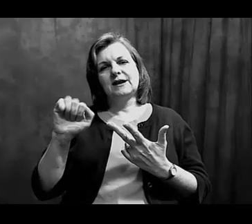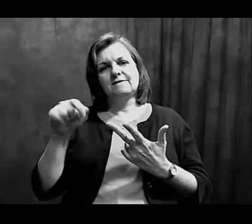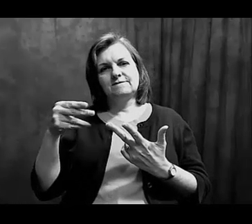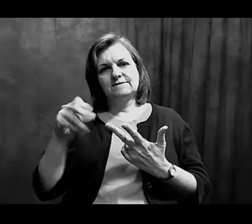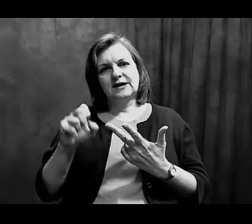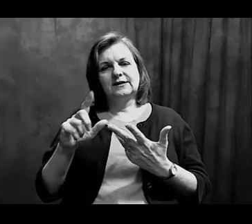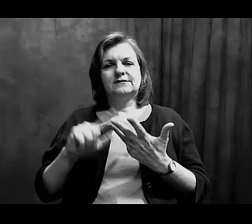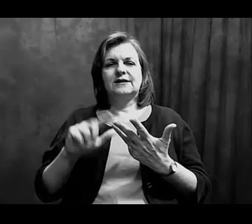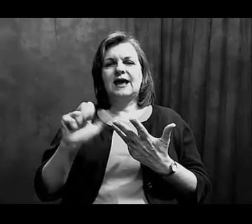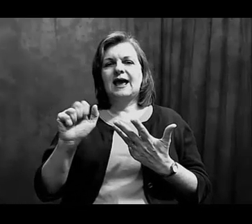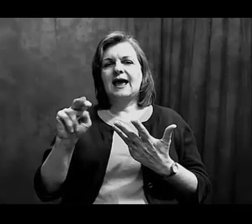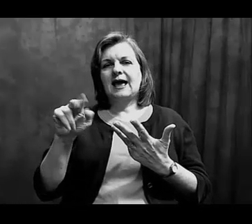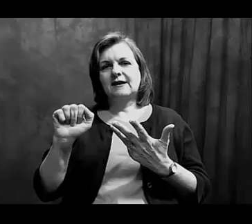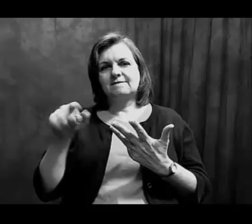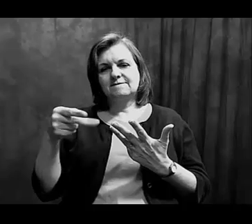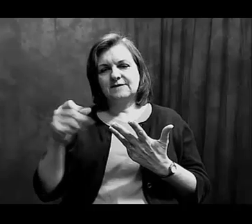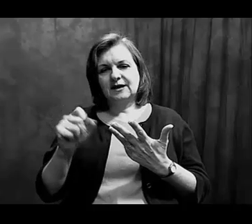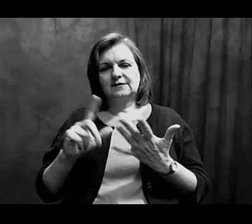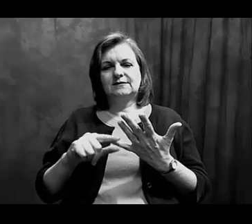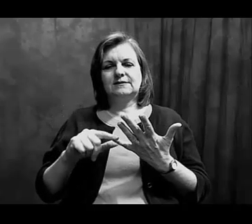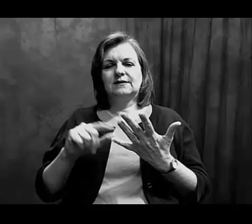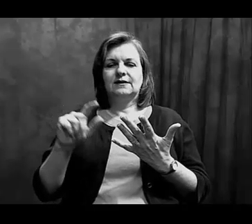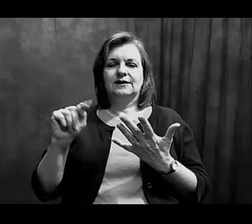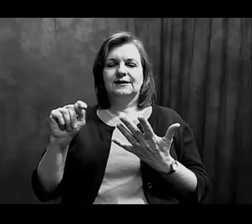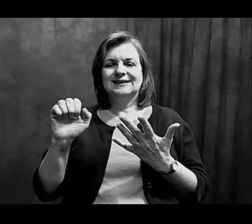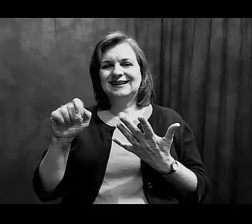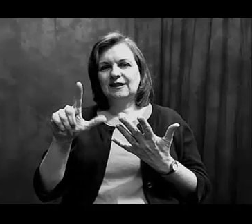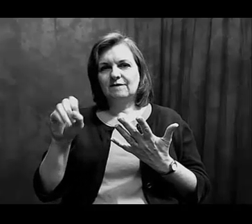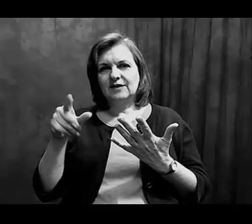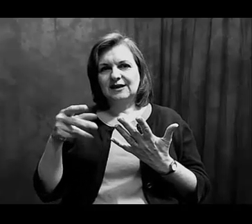all are the same until cytokinesis